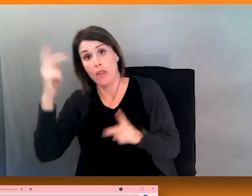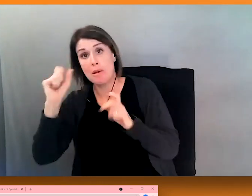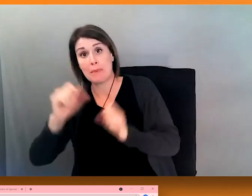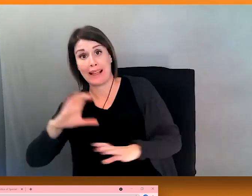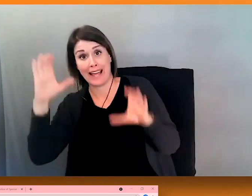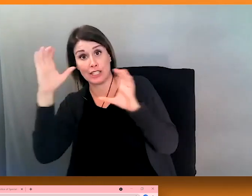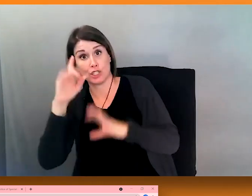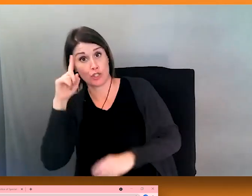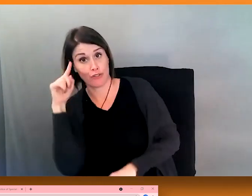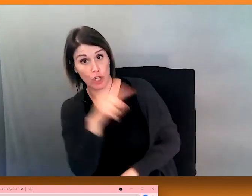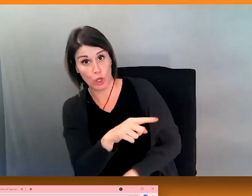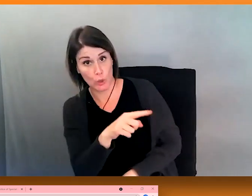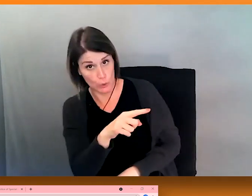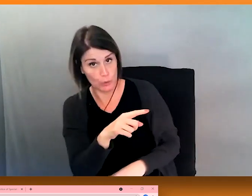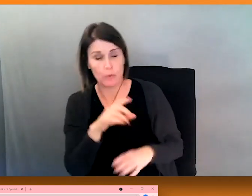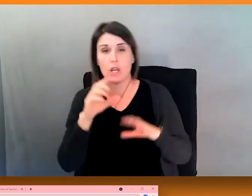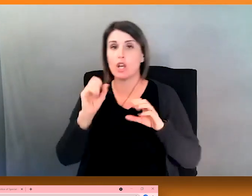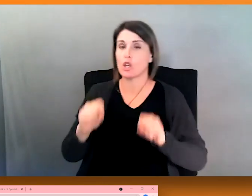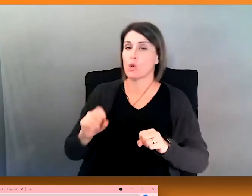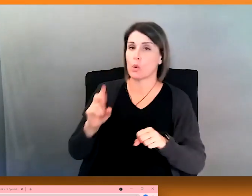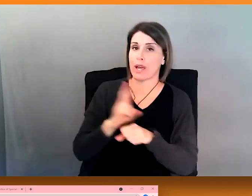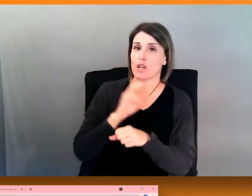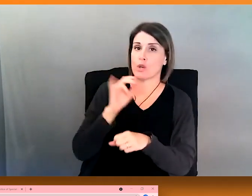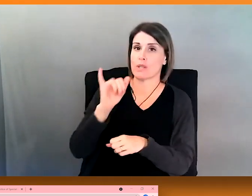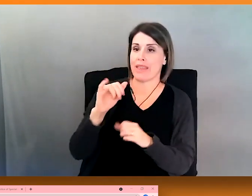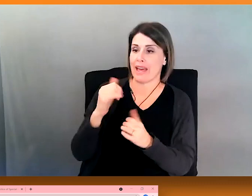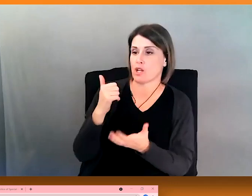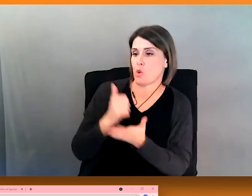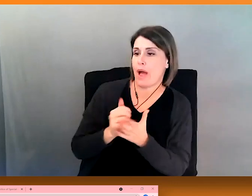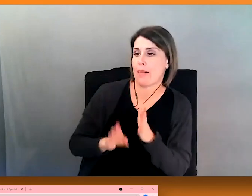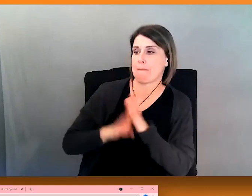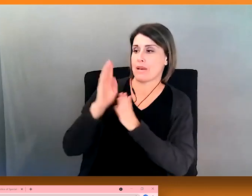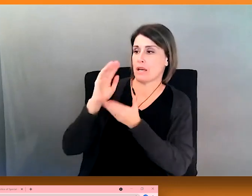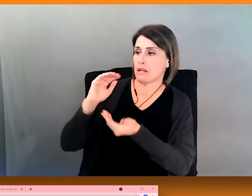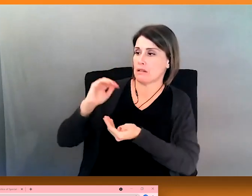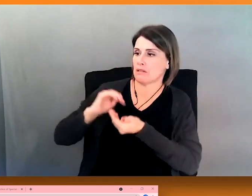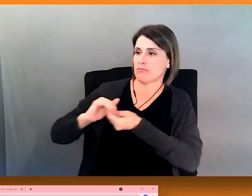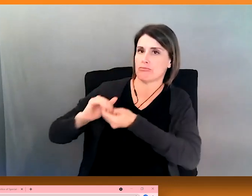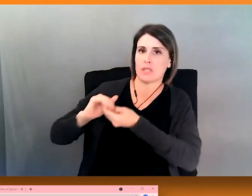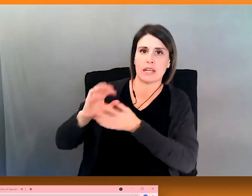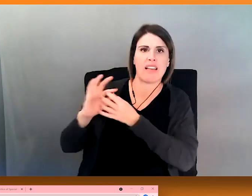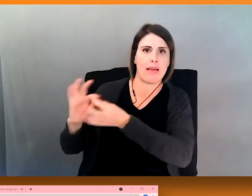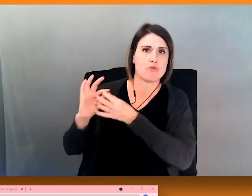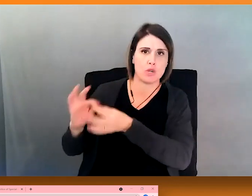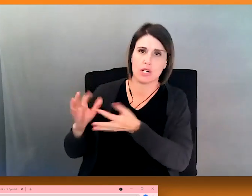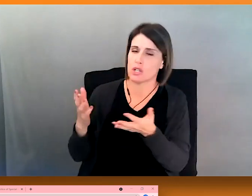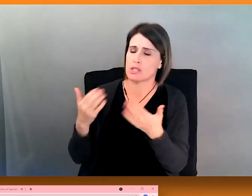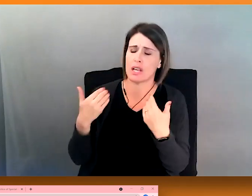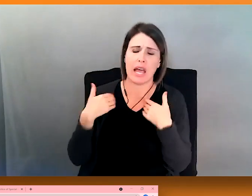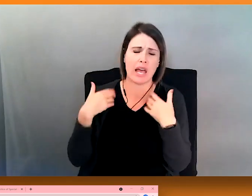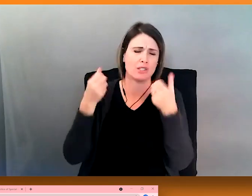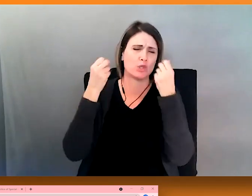you can use this tool to help build collaborations. It just has unlimited uses.